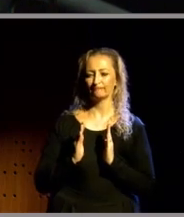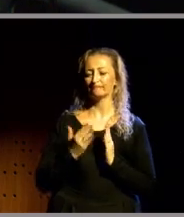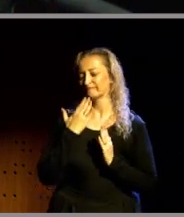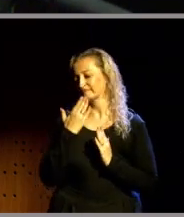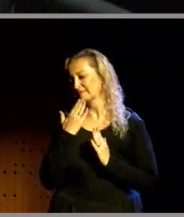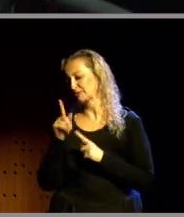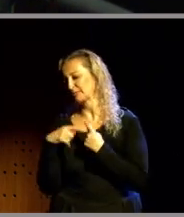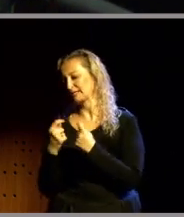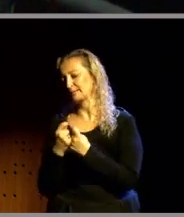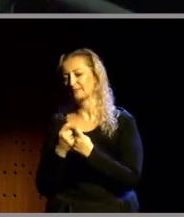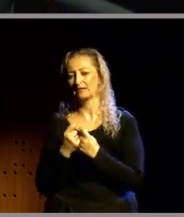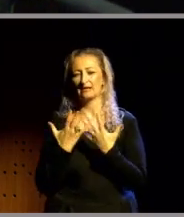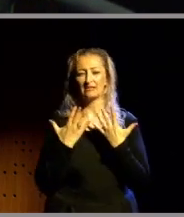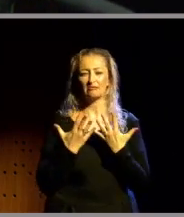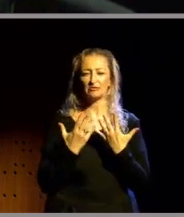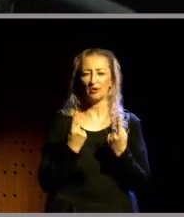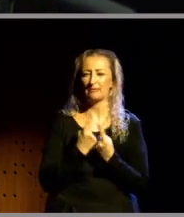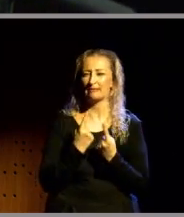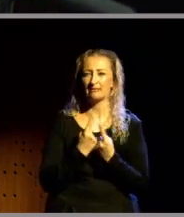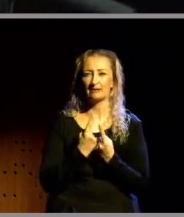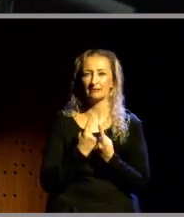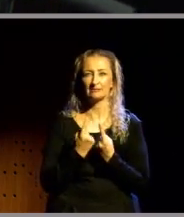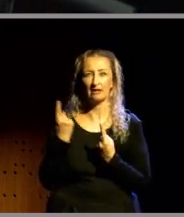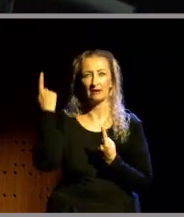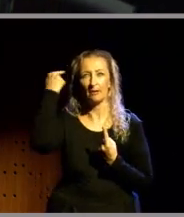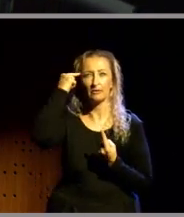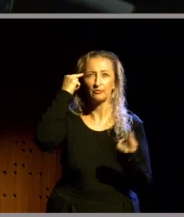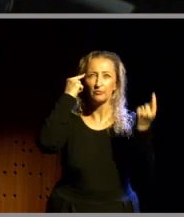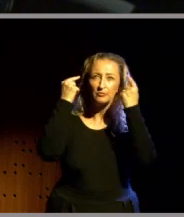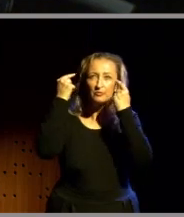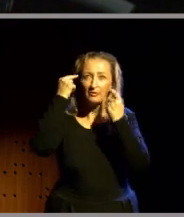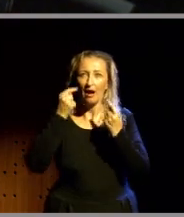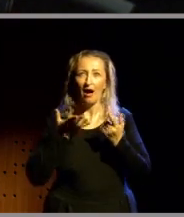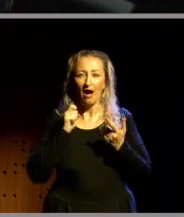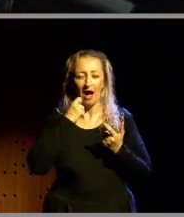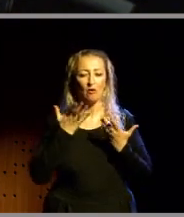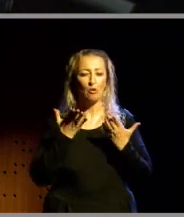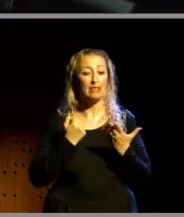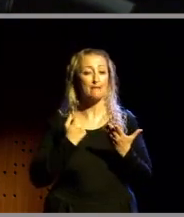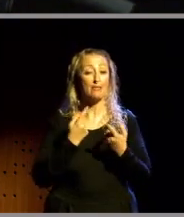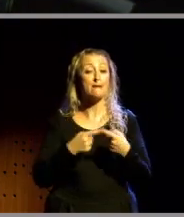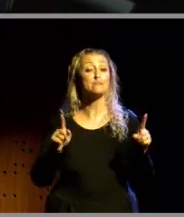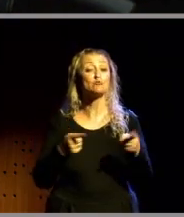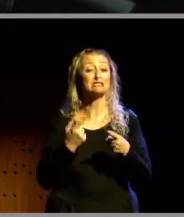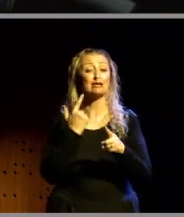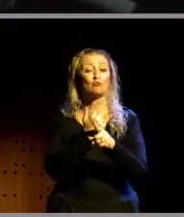many things coming through. So, I'm gonna let my music do the talking and hopefully, you guys can see my work prevail in the next couple of years.